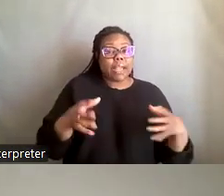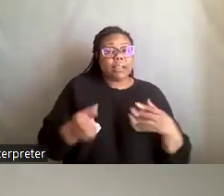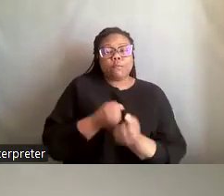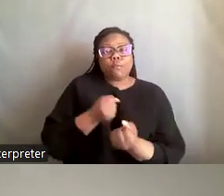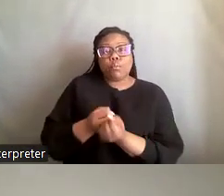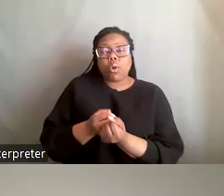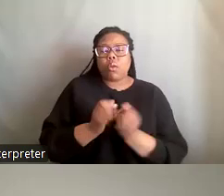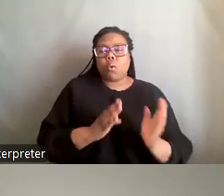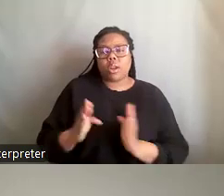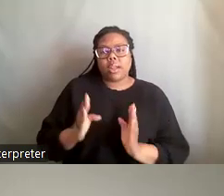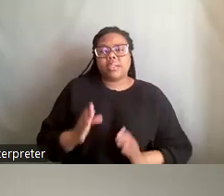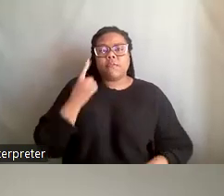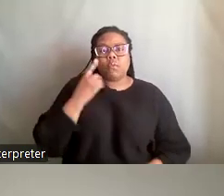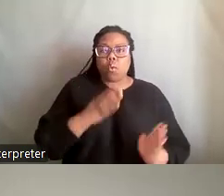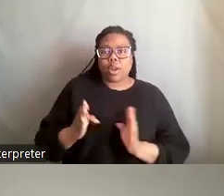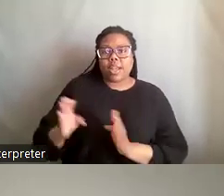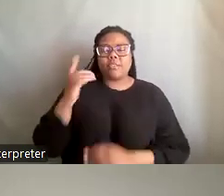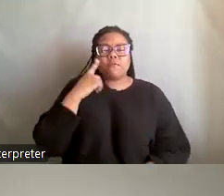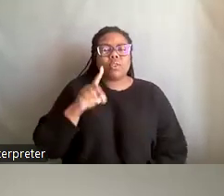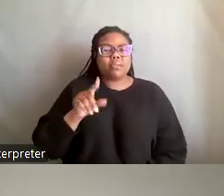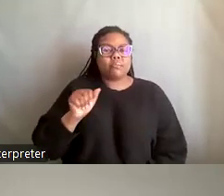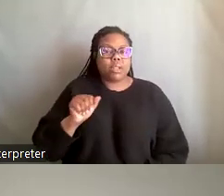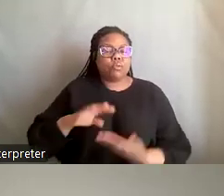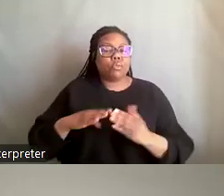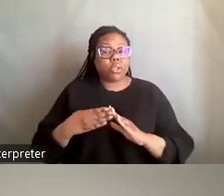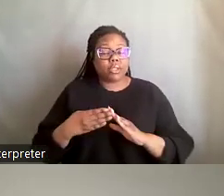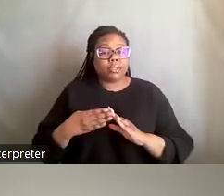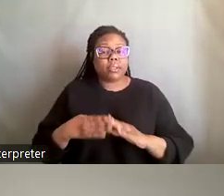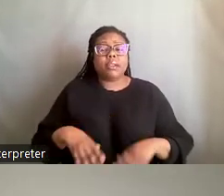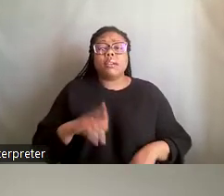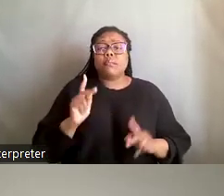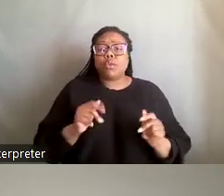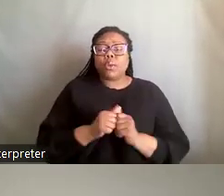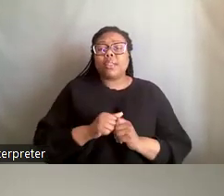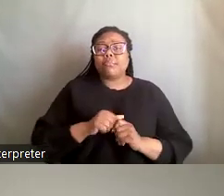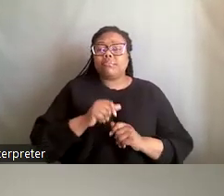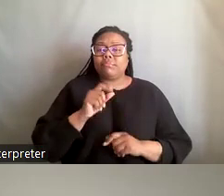to expand and support community organizing in disability communities. We want to mobilize our folks